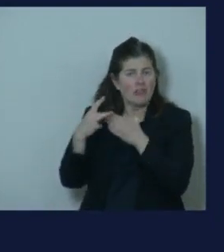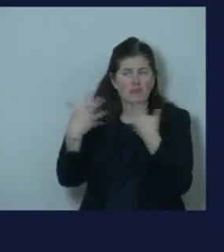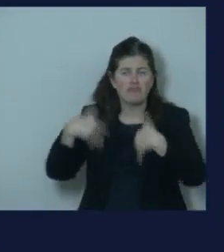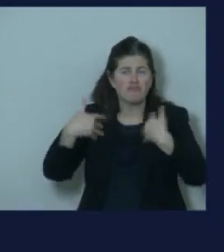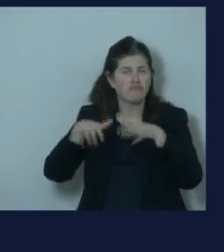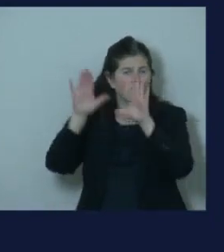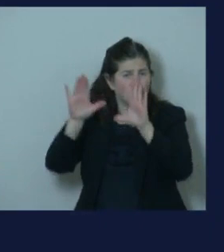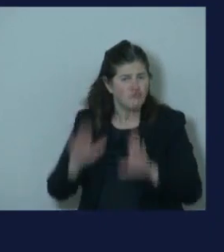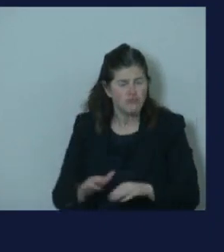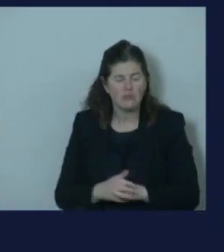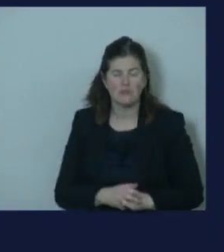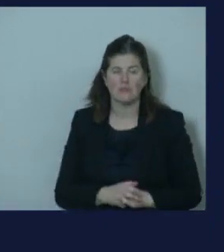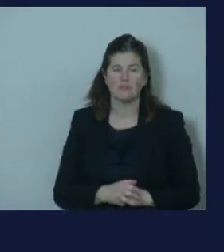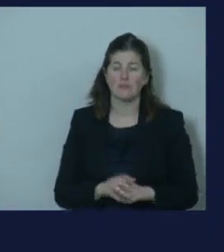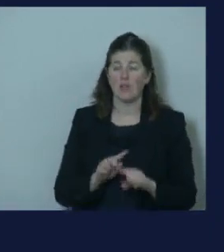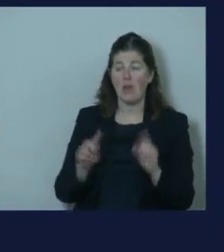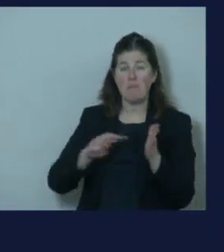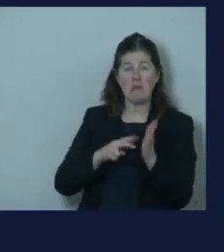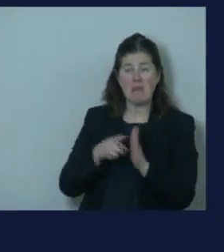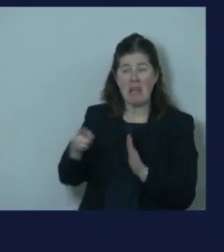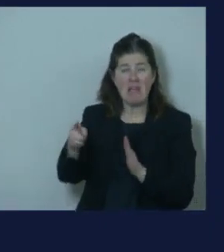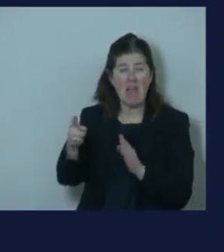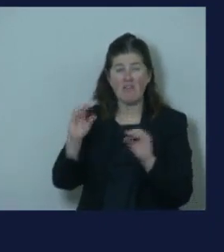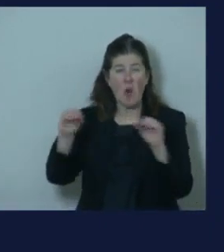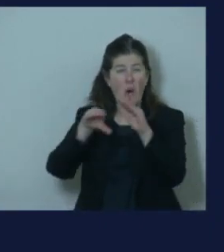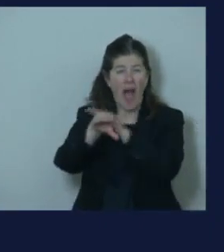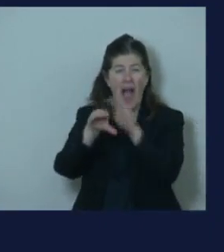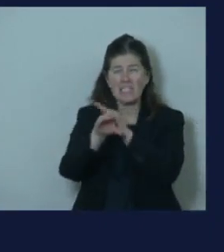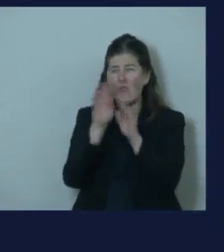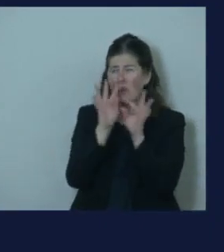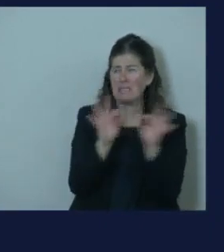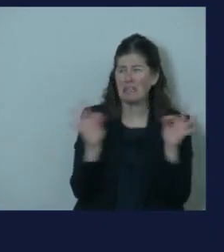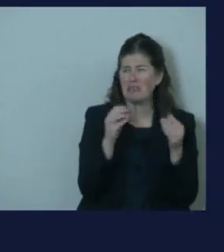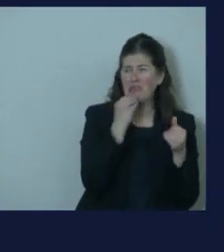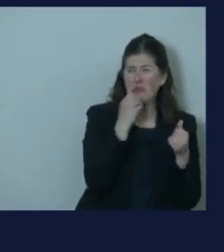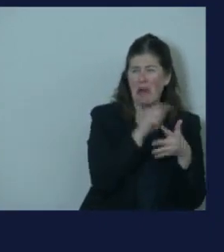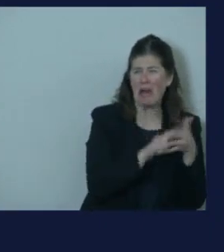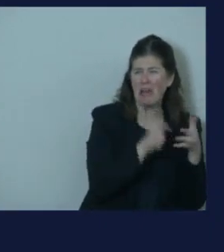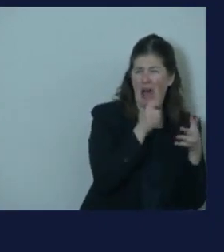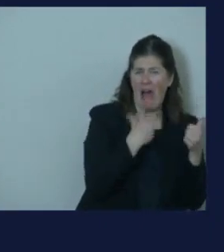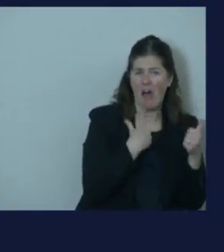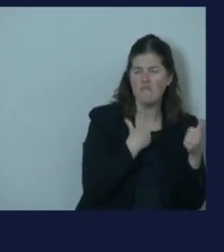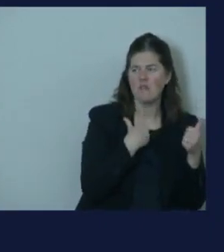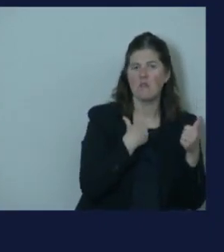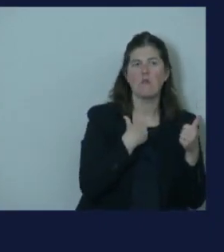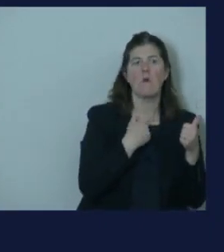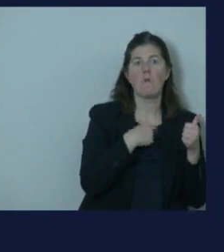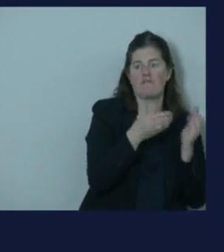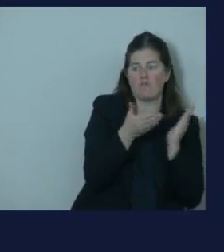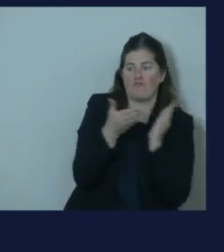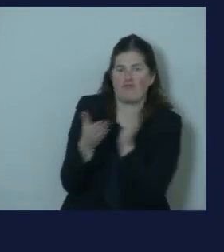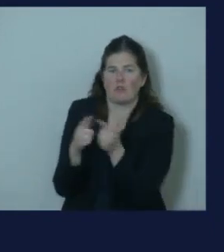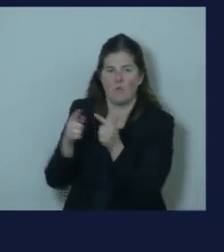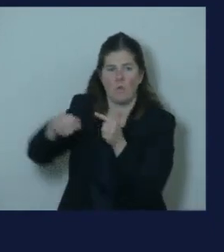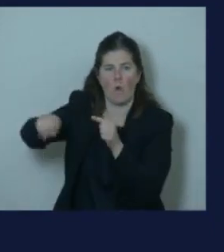THAT HELPS STOP THE SPREAD OF THE VIRUS. IT’S INCREDIBLY CHALLENGING. IT SHOWS GREAT LEADERSHIP IN THOSE COMMUNITIES.